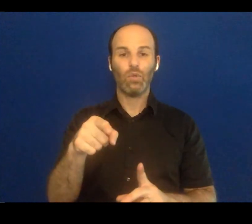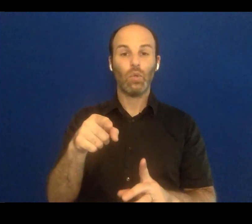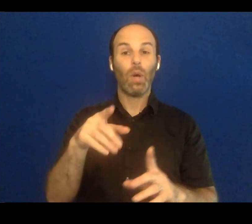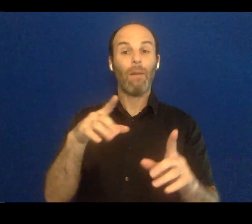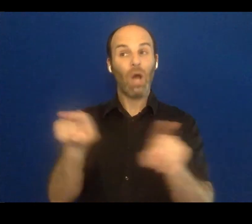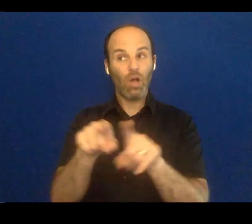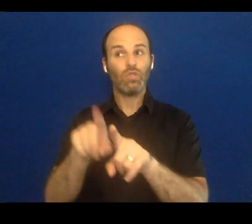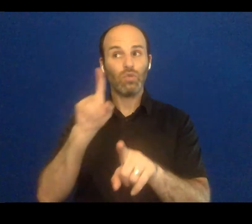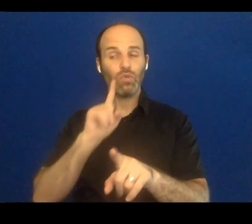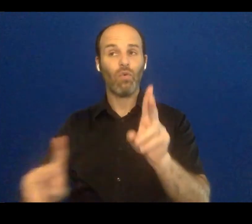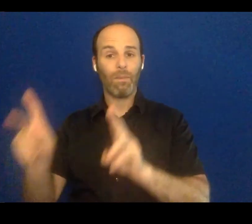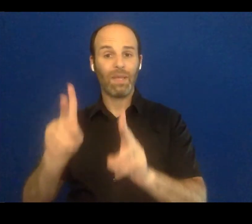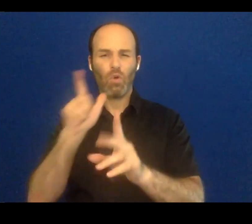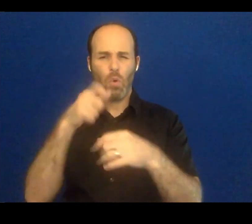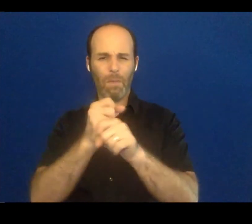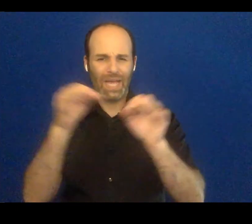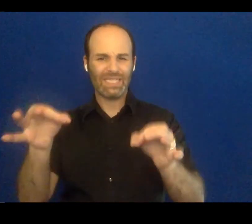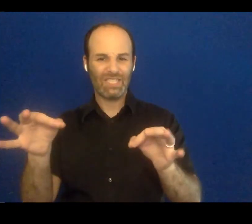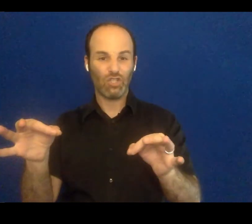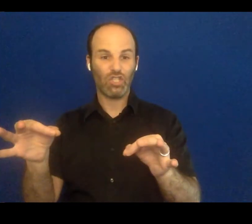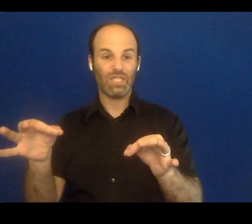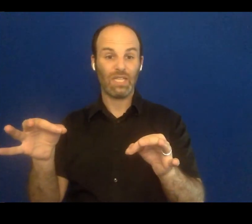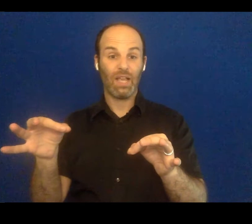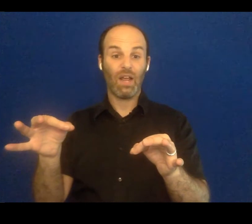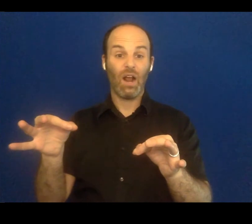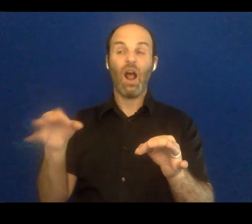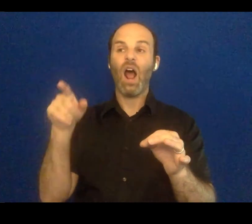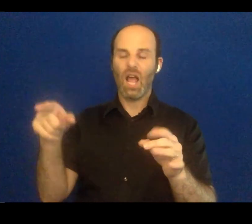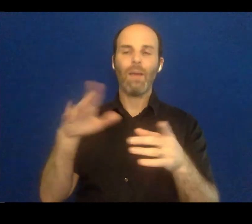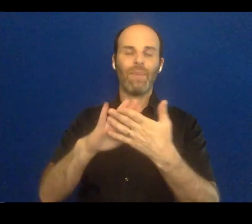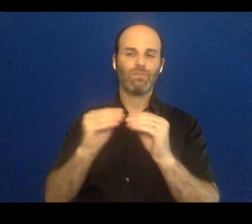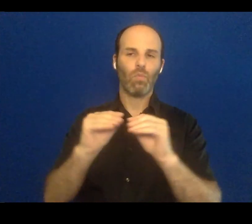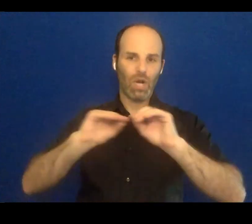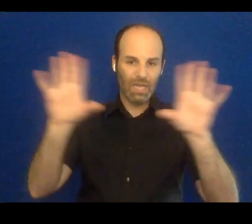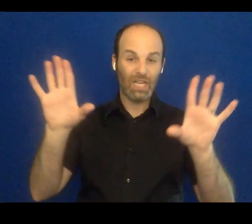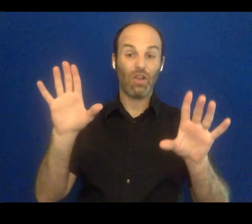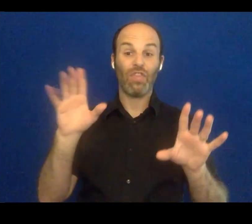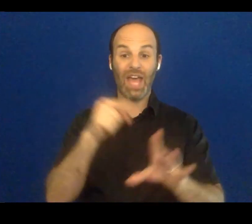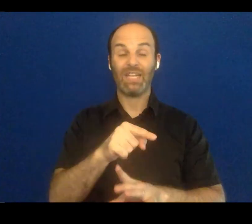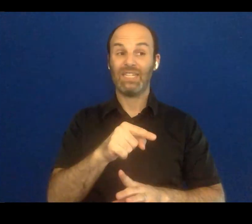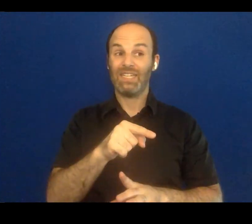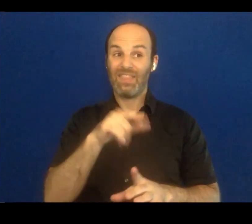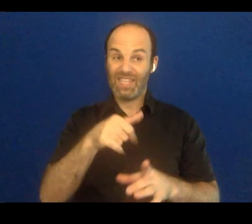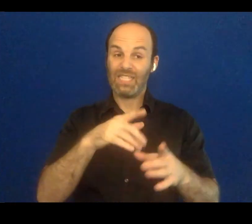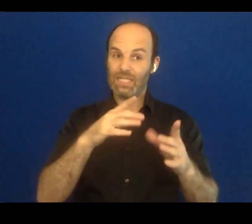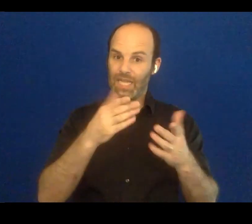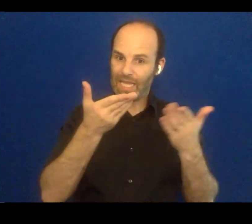DECISIONS IT BECOMES MORE CLEAR NOT ONLY ARE THESE THINGS PRESENT BUT PEOPLE CARE ABOUT